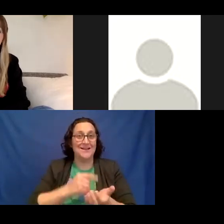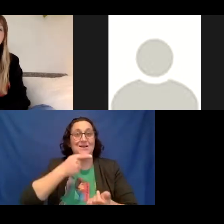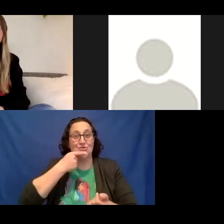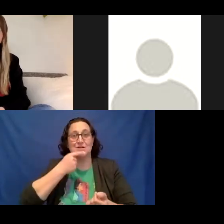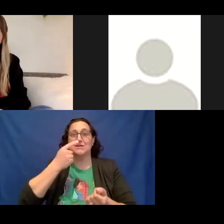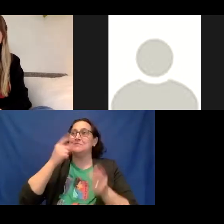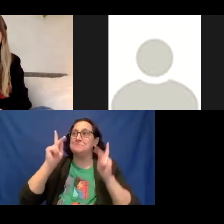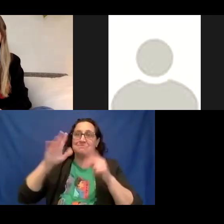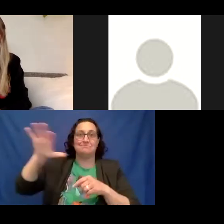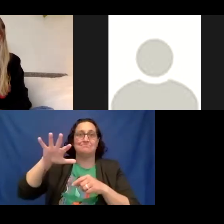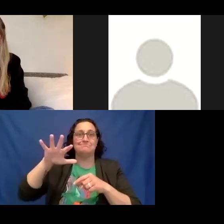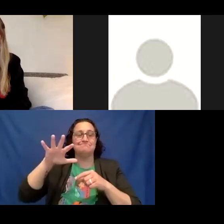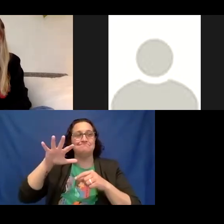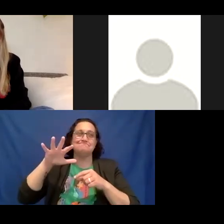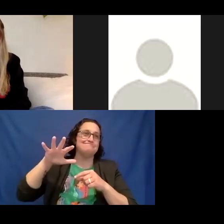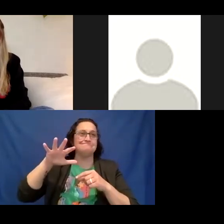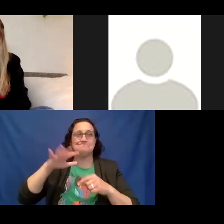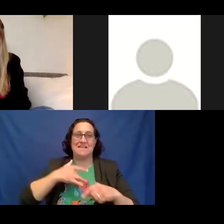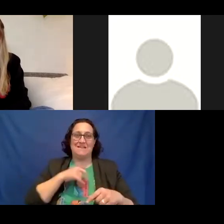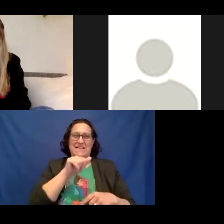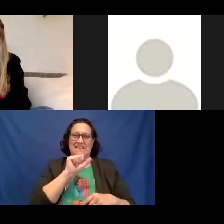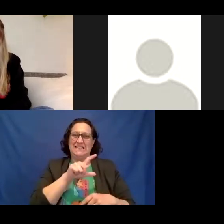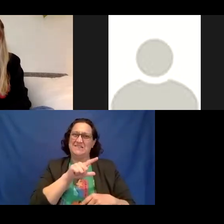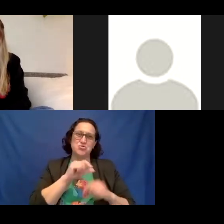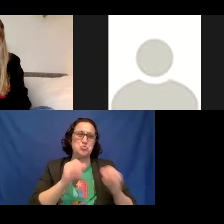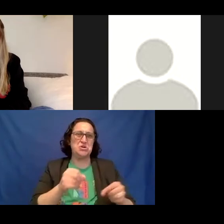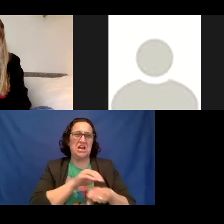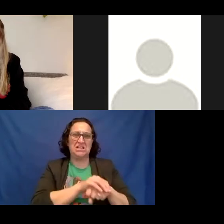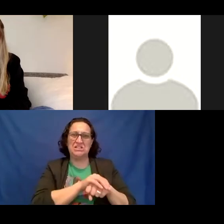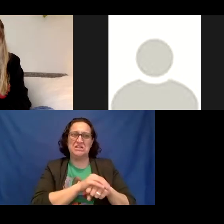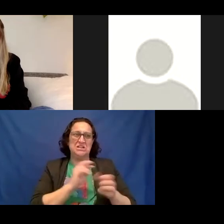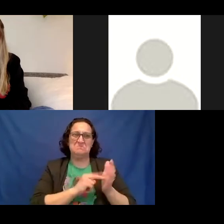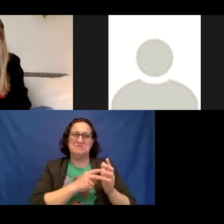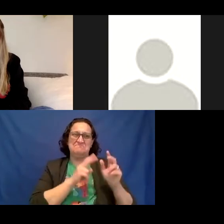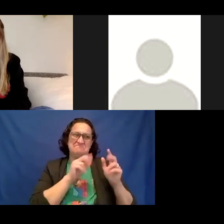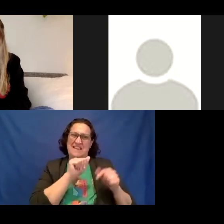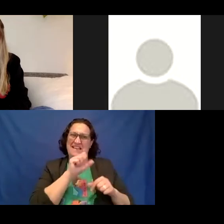beyond. That really started-- that movement started back in the 1880s